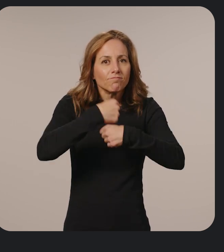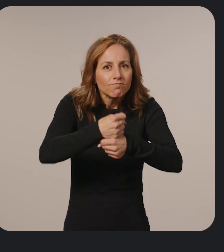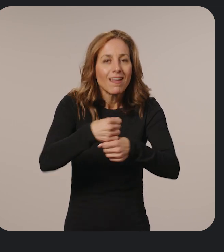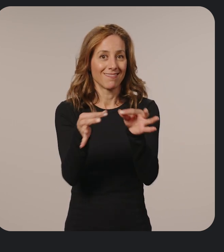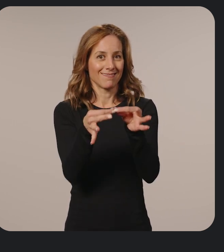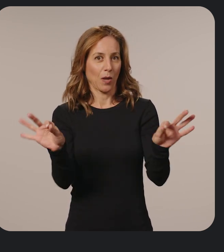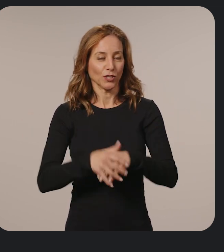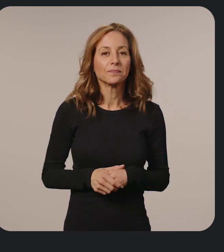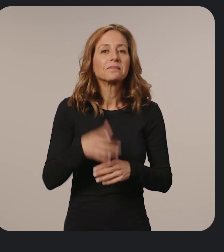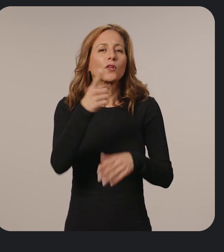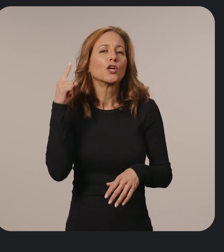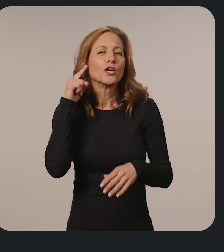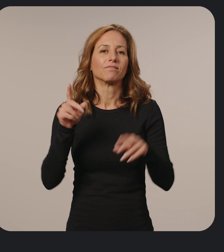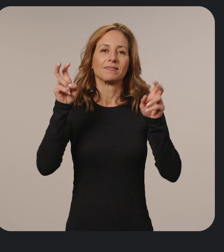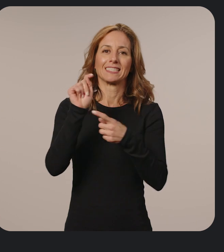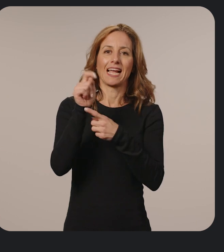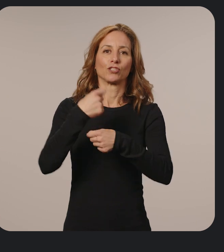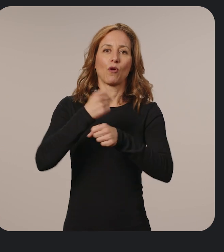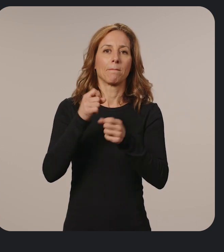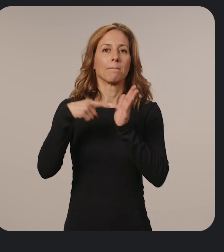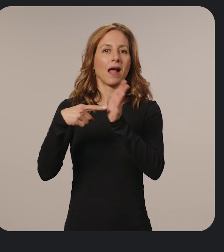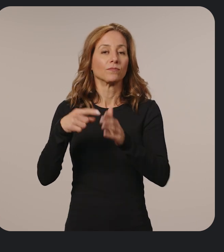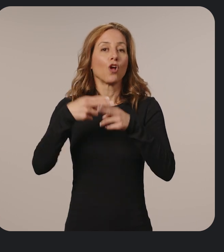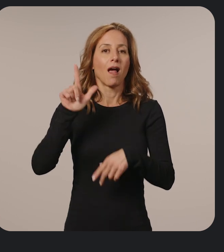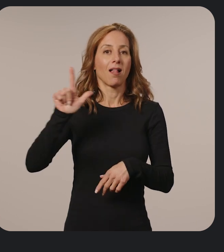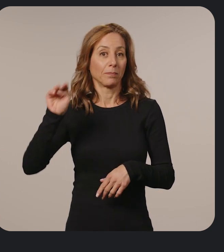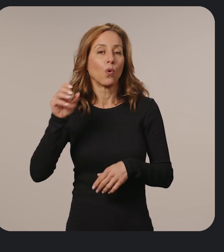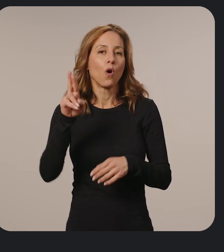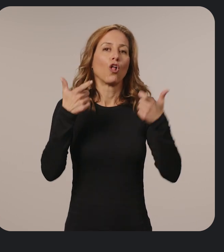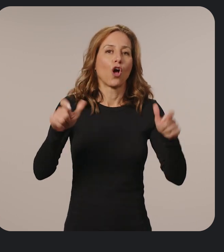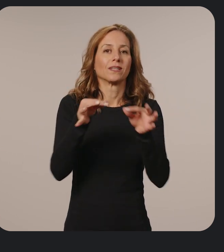Now you might have heard of these text-generating models called LLMs, or Large Language Models.